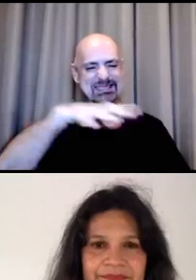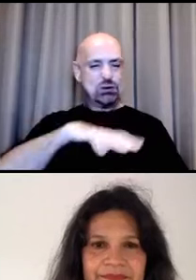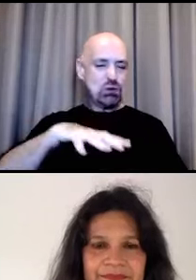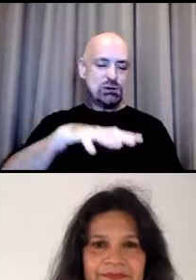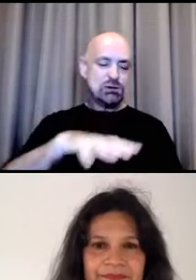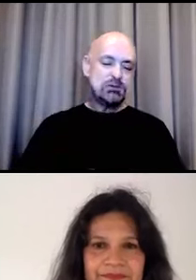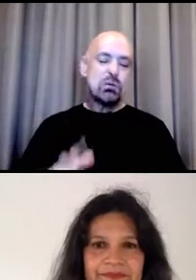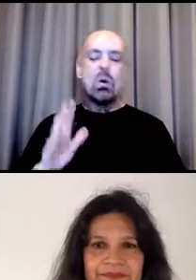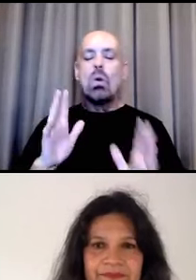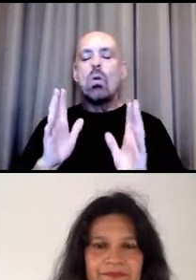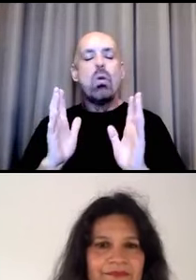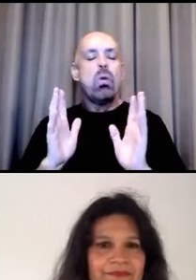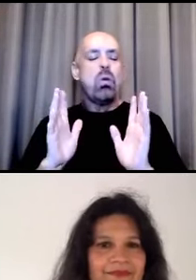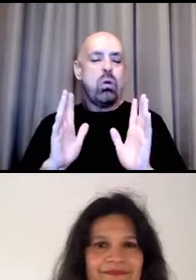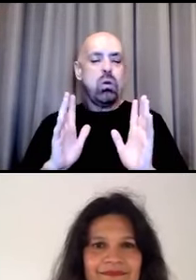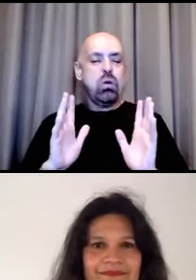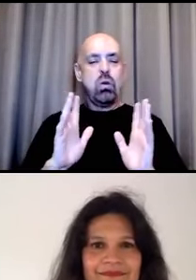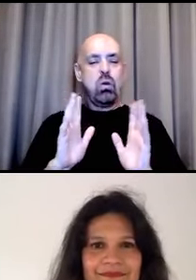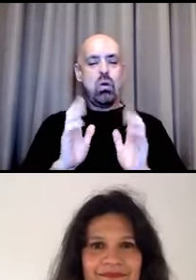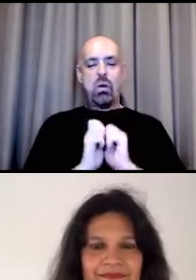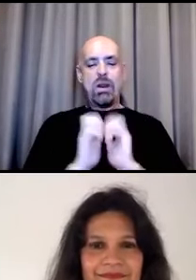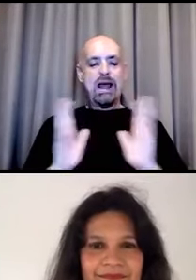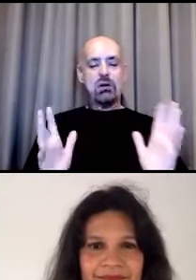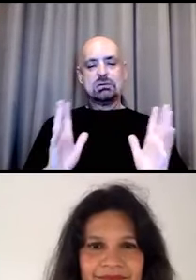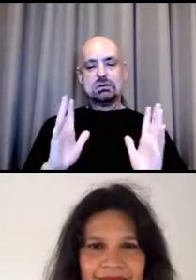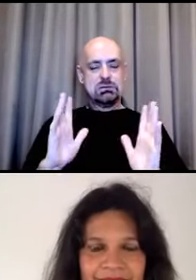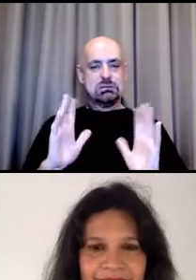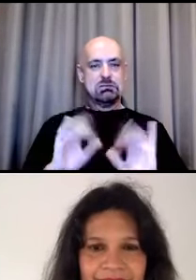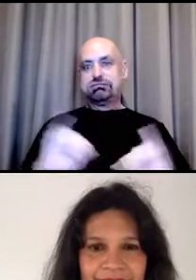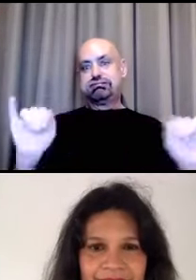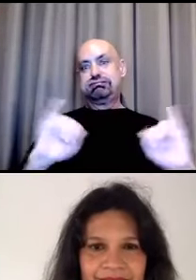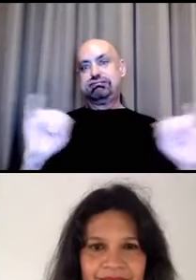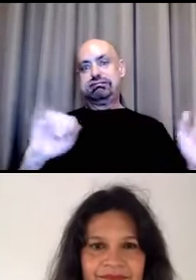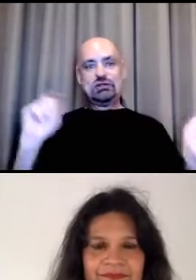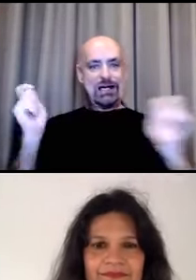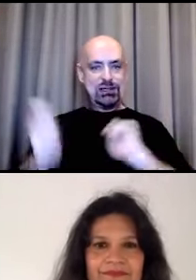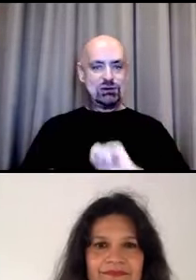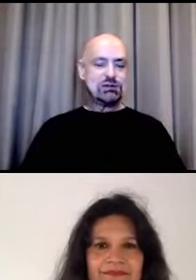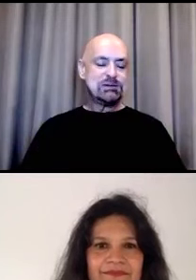did they treat themselves particularly badly. I know somebody in